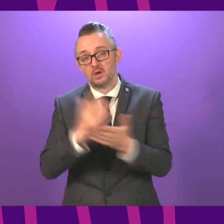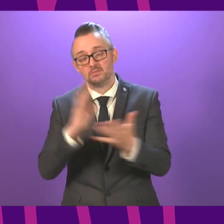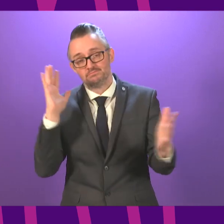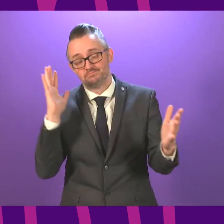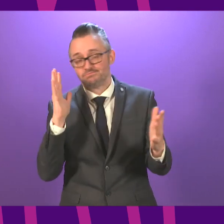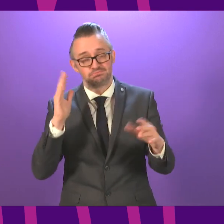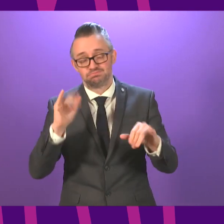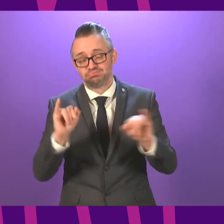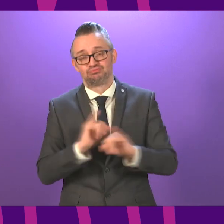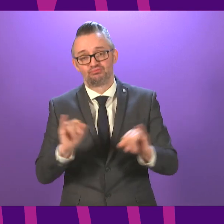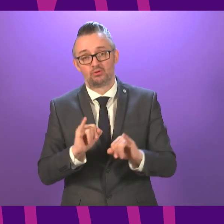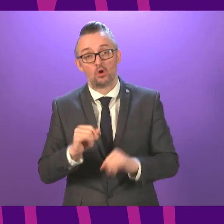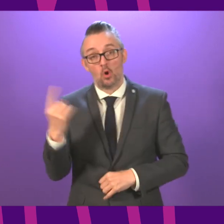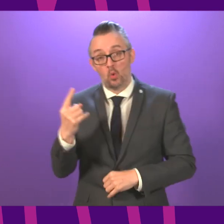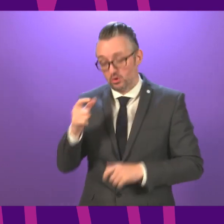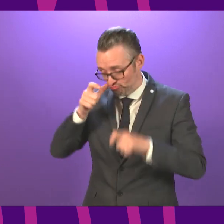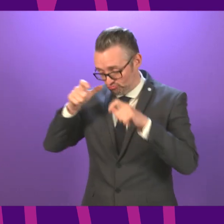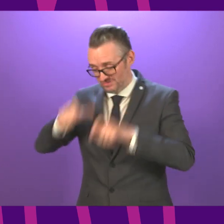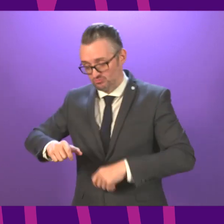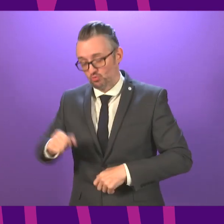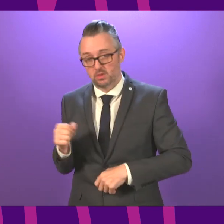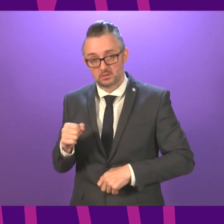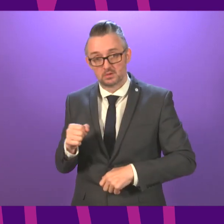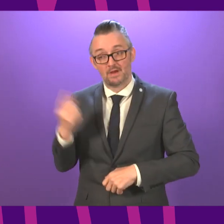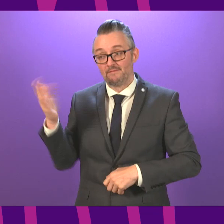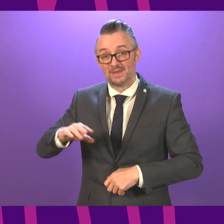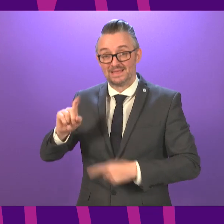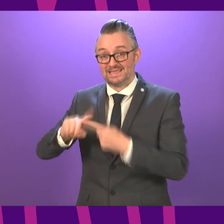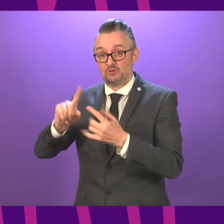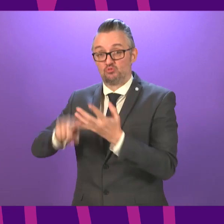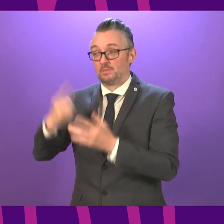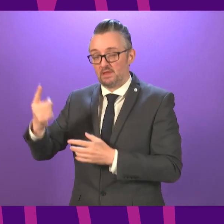Scotland have the right to remain, under the withdrawal agreement. We encourage all such EU